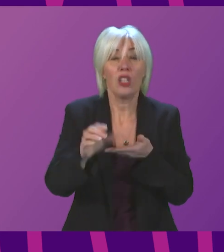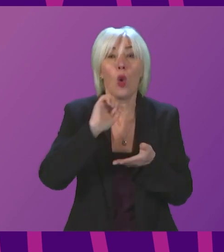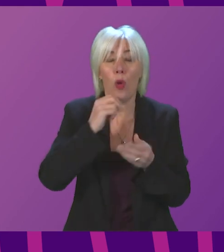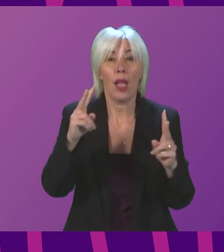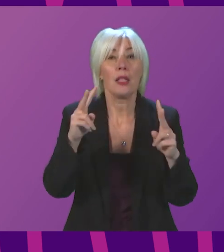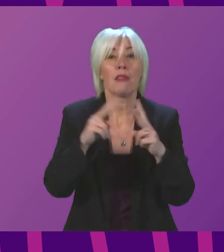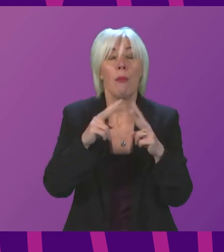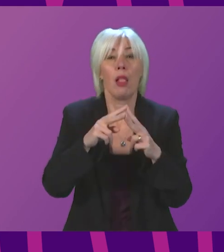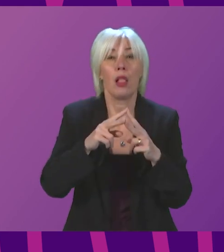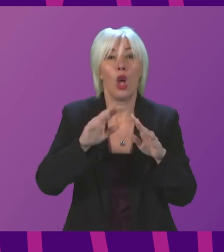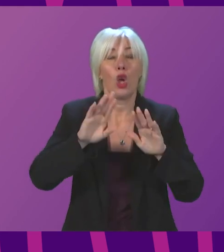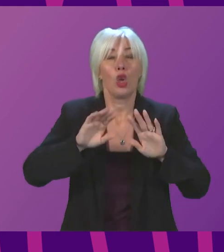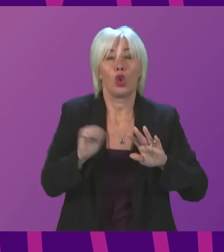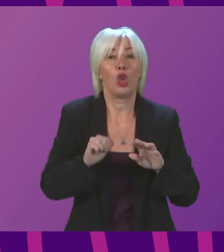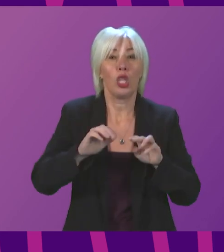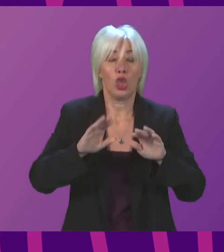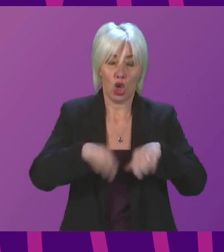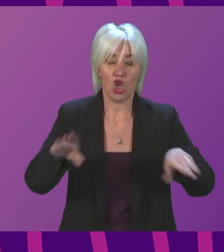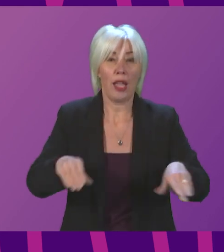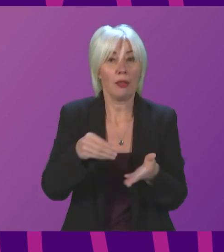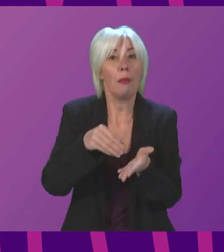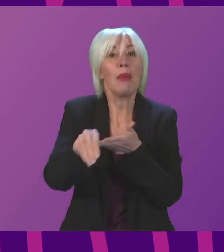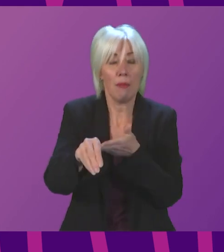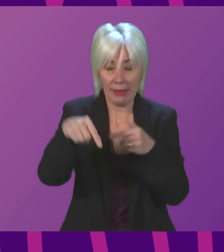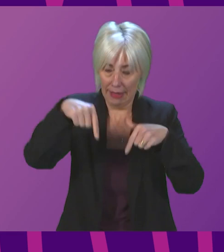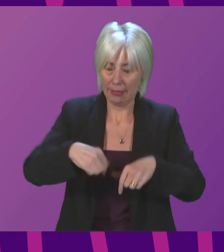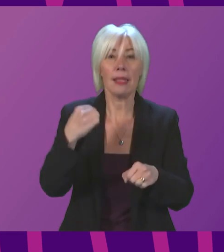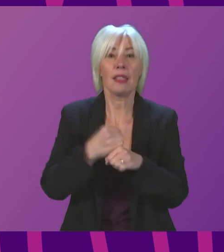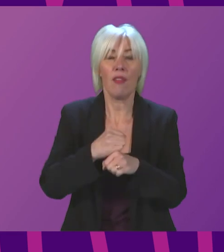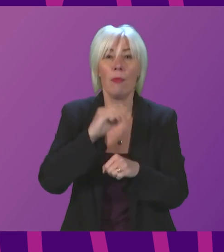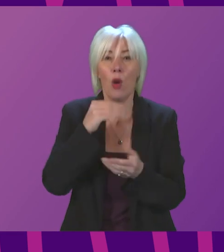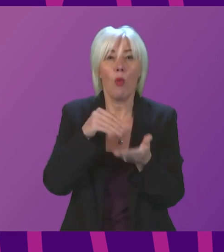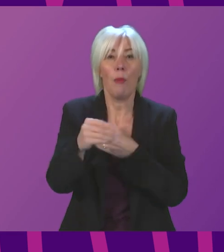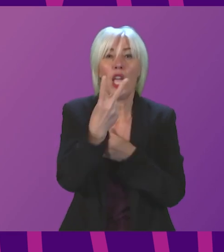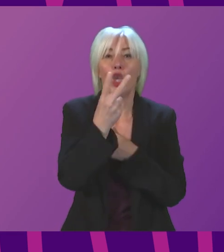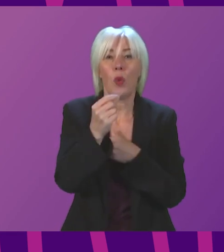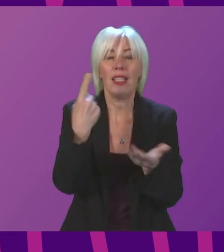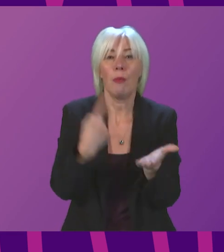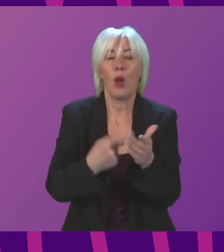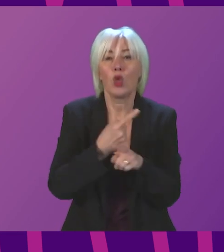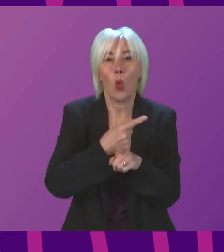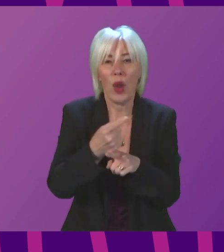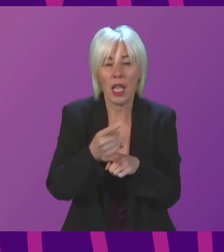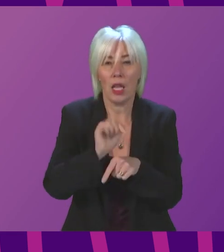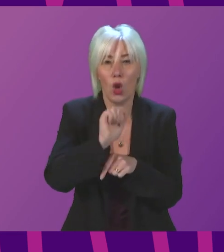the Scottish child payment, so the Government will give £20 a week to the poorest families